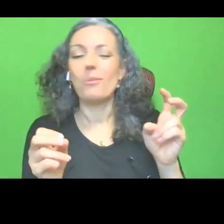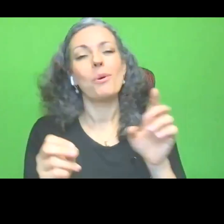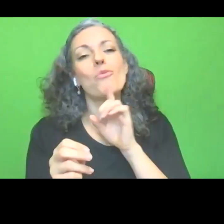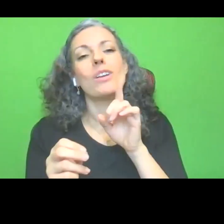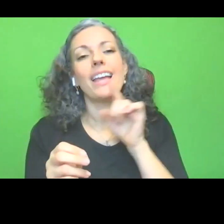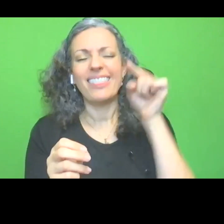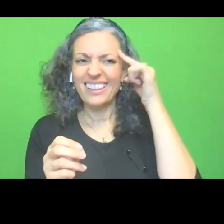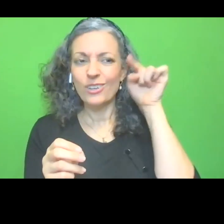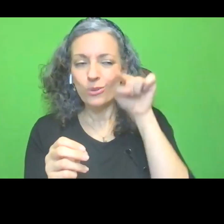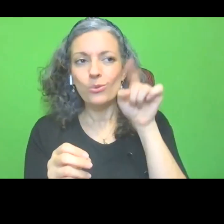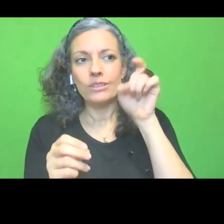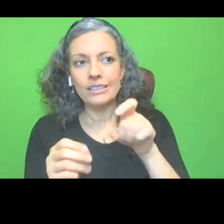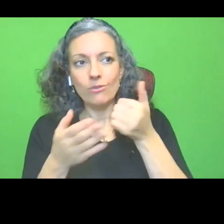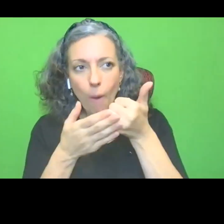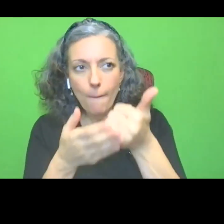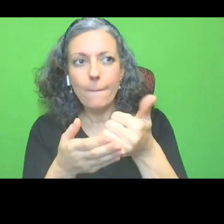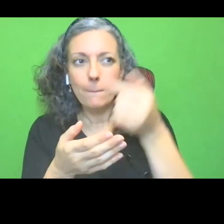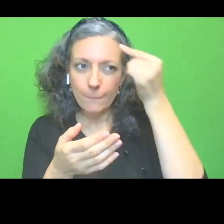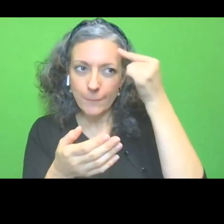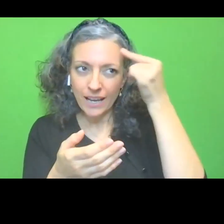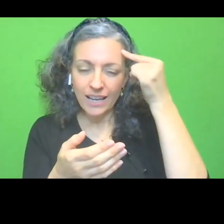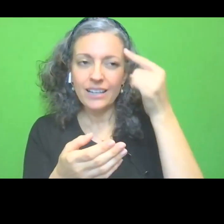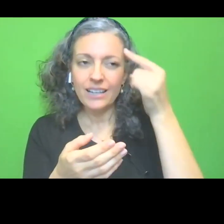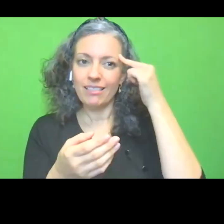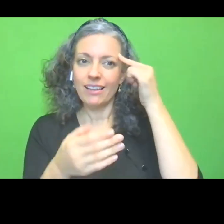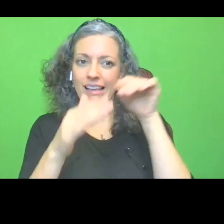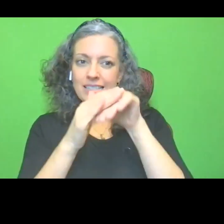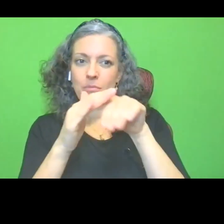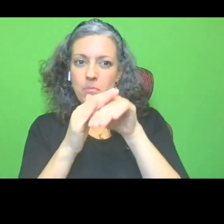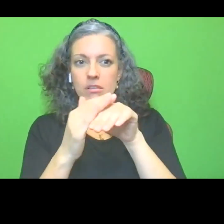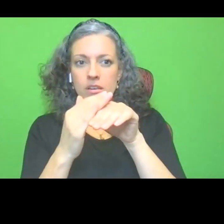I think that's what helps accessibility to remain in the conversation.